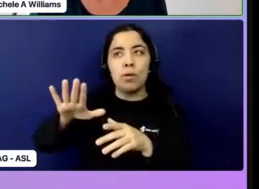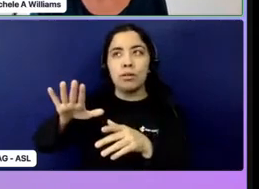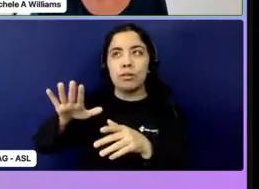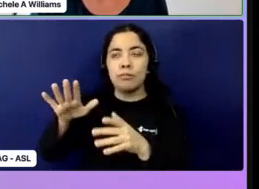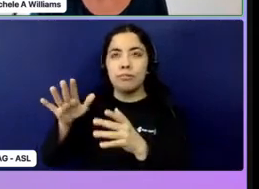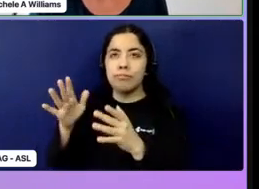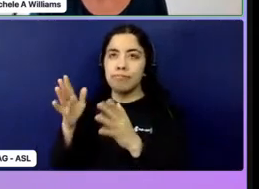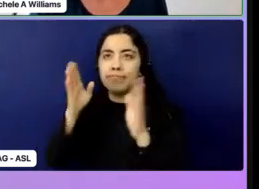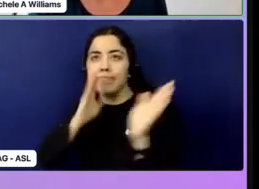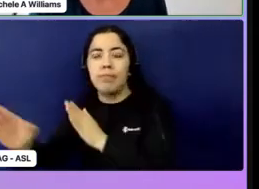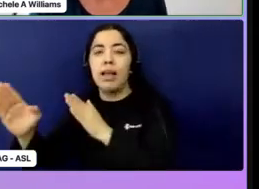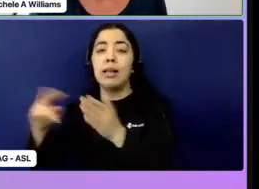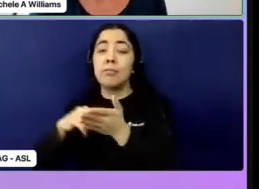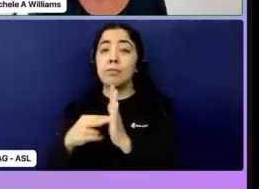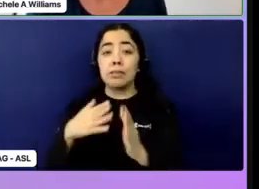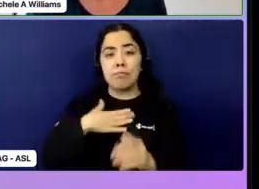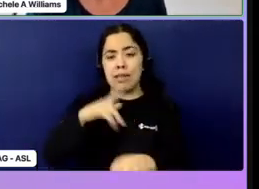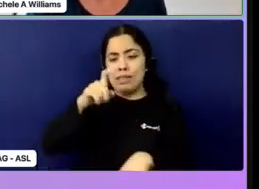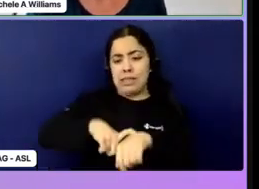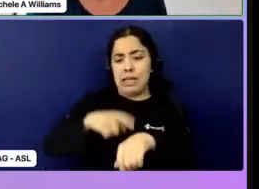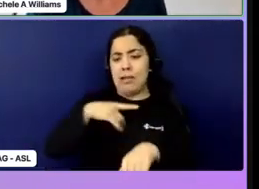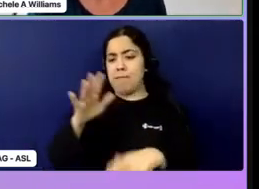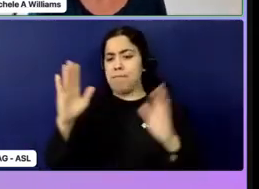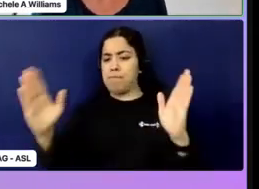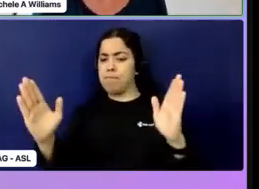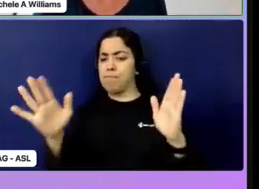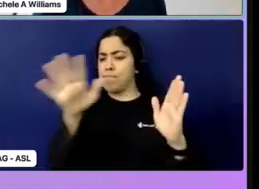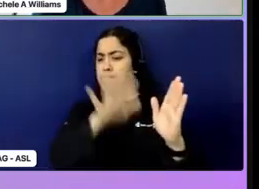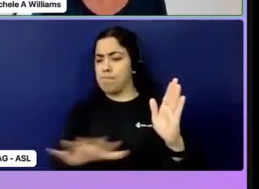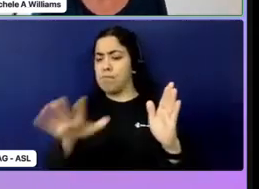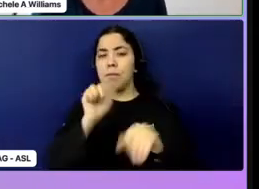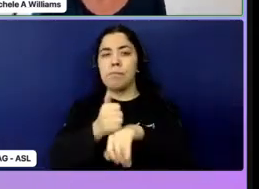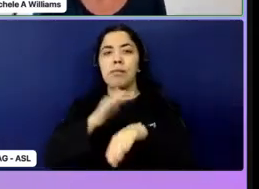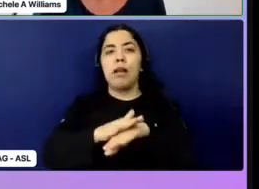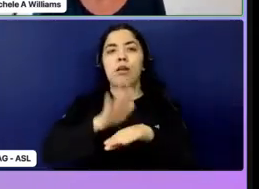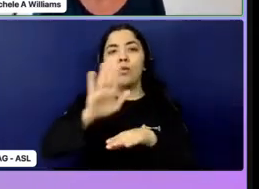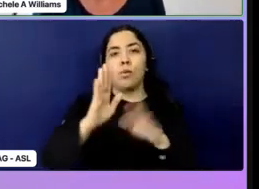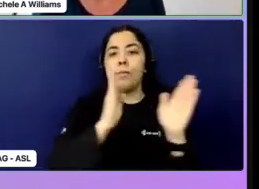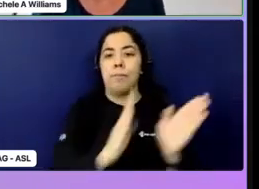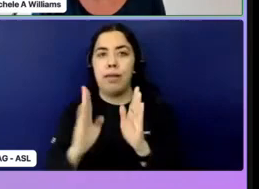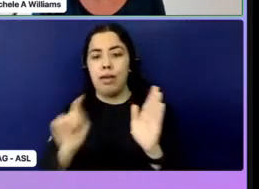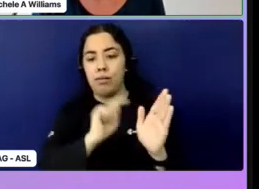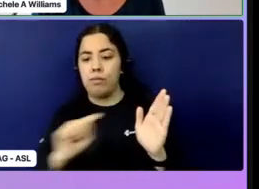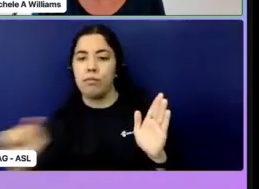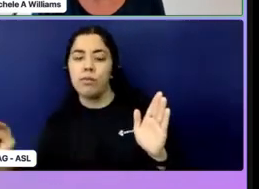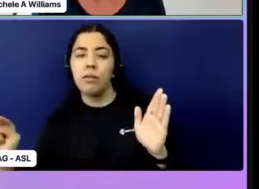that time estimates are based on intentions, that is you estimate your time based on